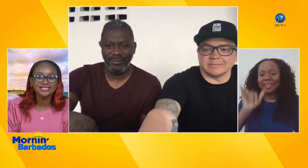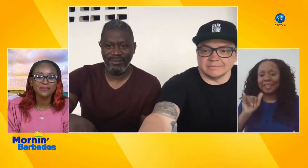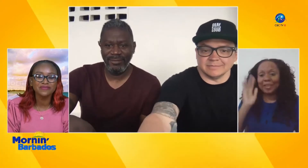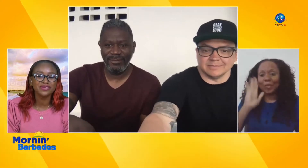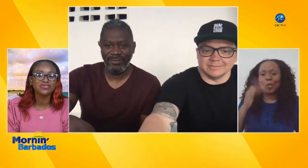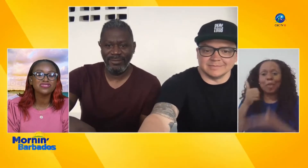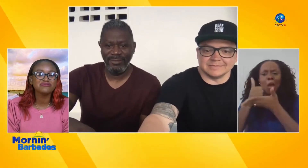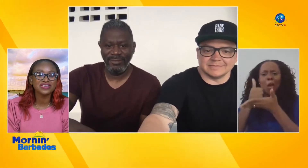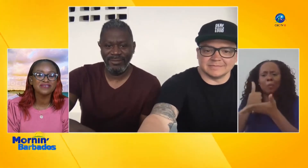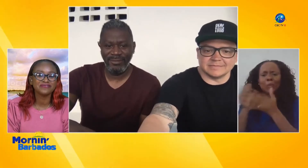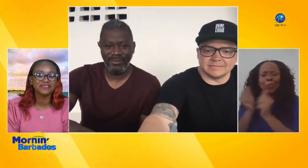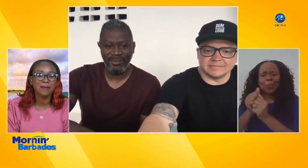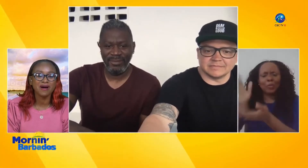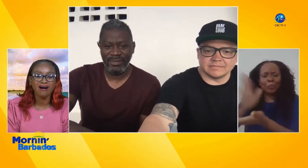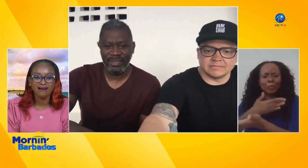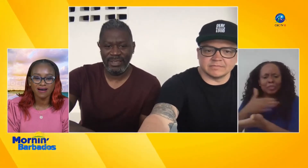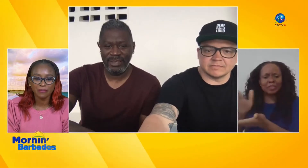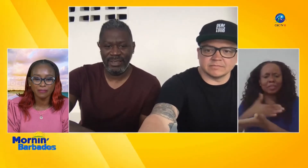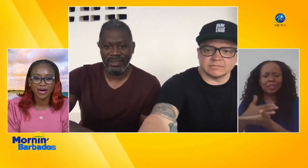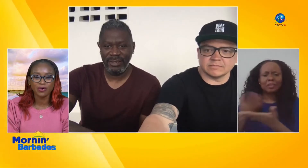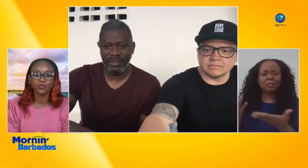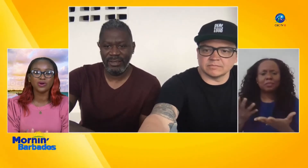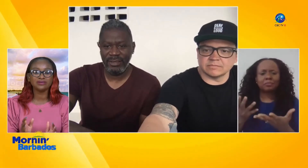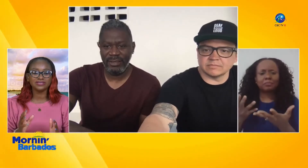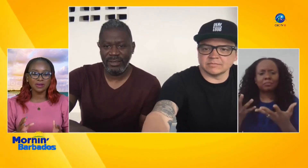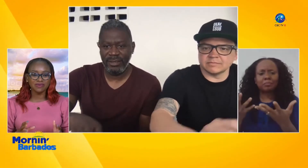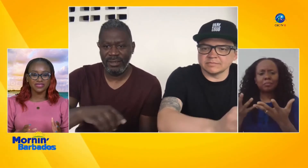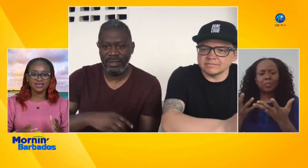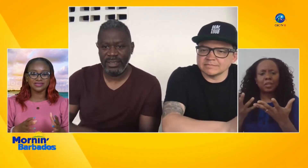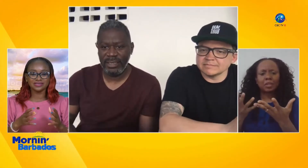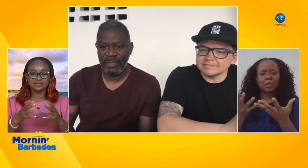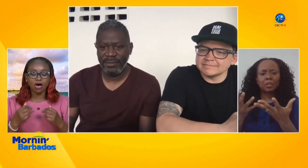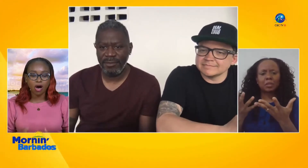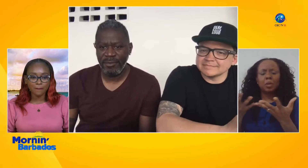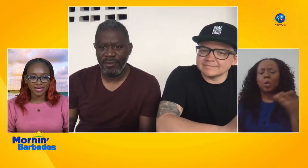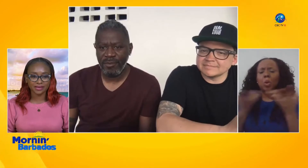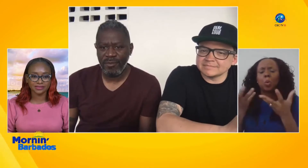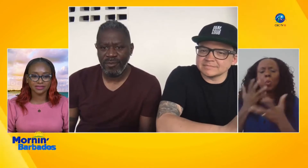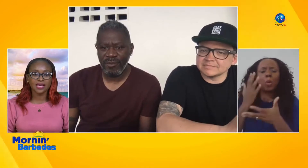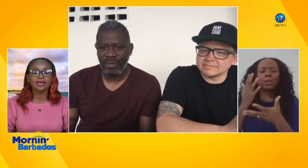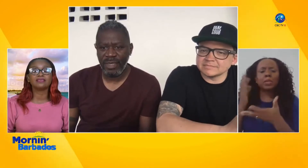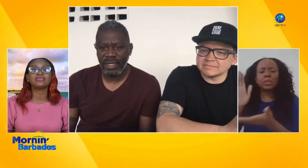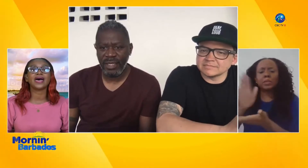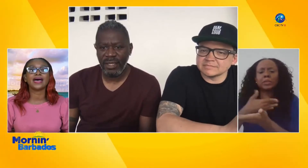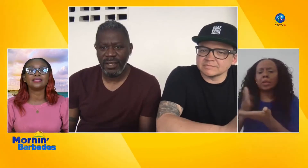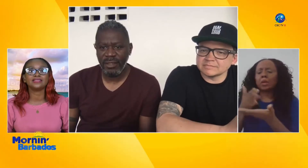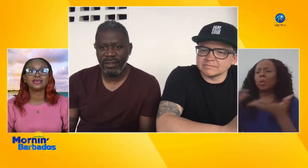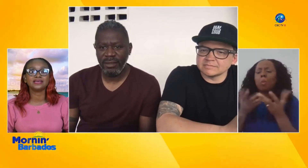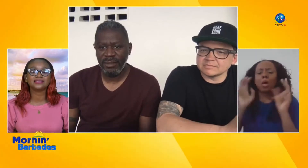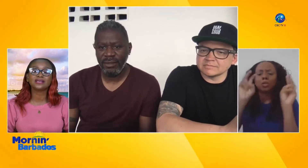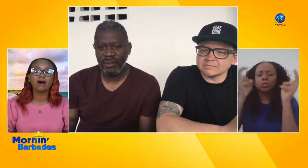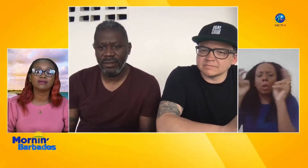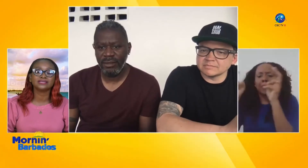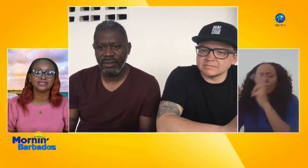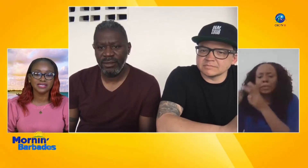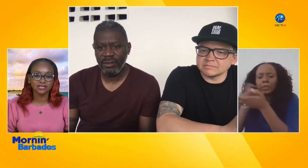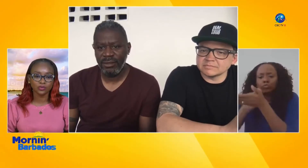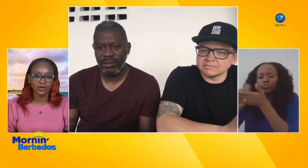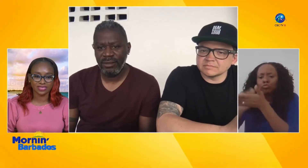some of the three of them are about what are some of the topics that the songs deal with